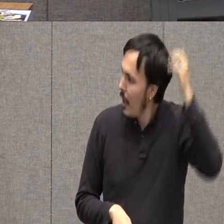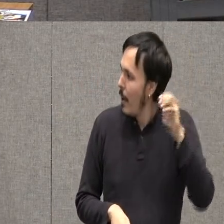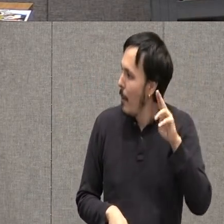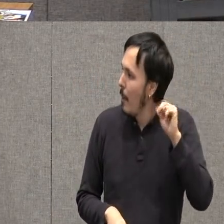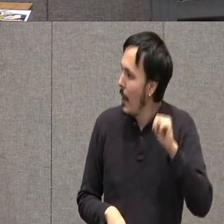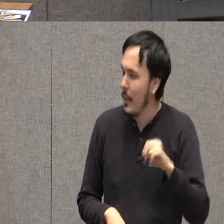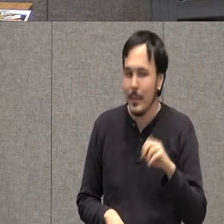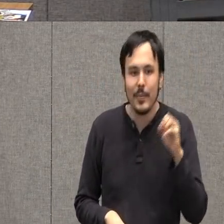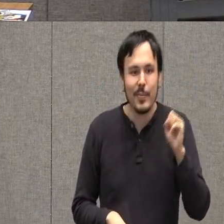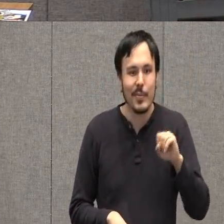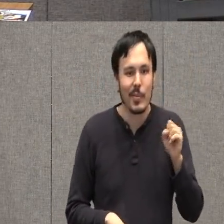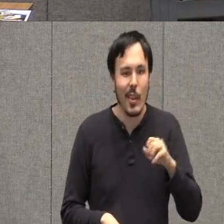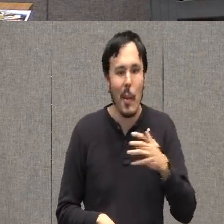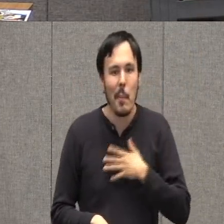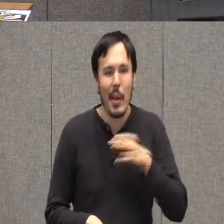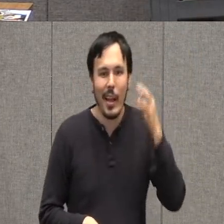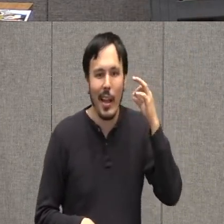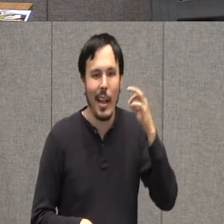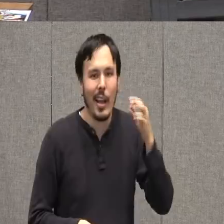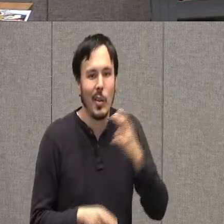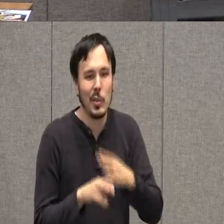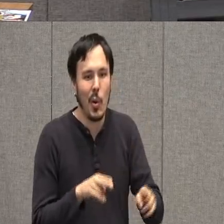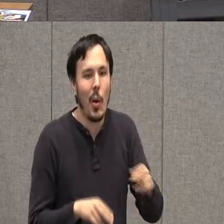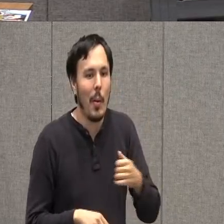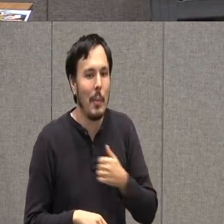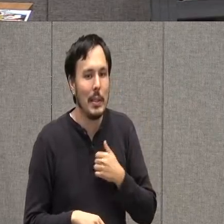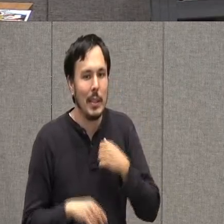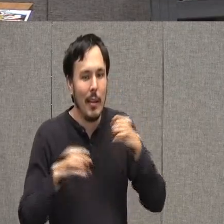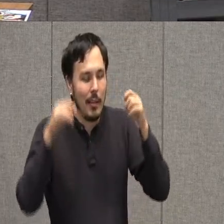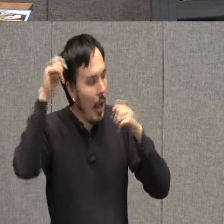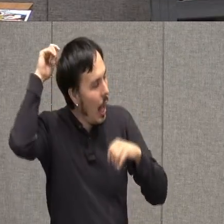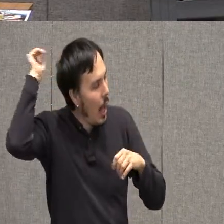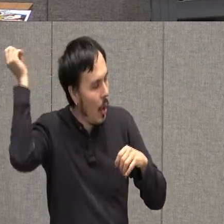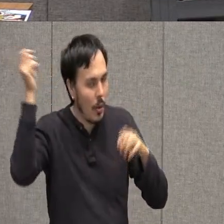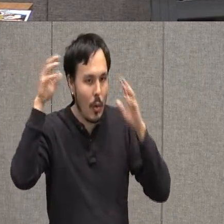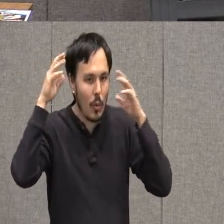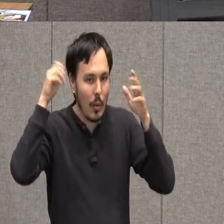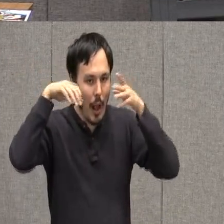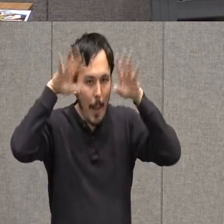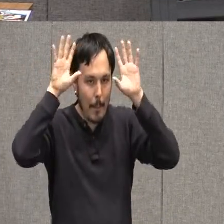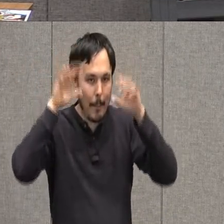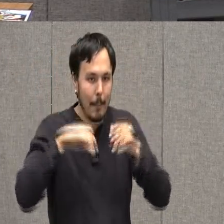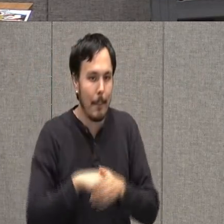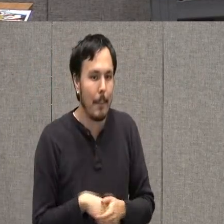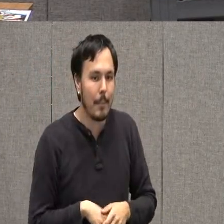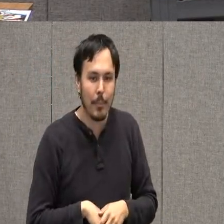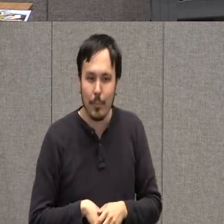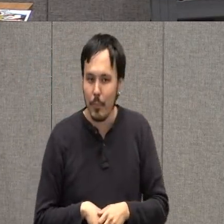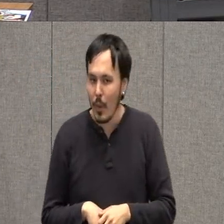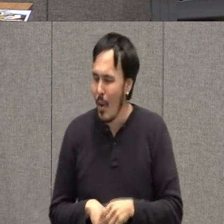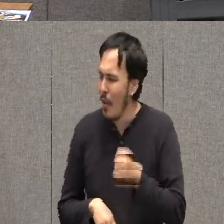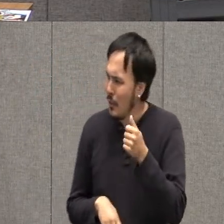so when I put it up, it just sticks straight up. [Ley] And then you have a couple shirts on. I do, there's some layers. [Ley] Yeah, it's good. Look at you go!